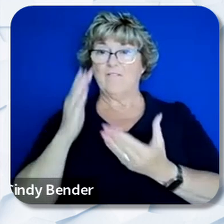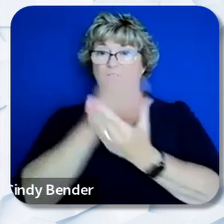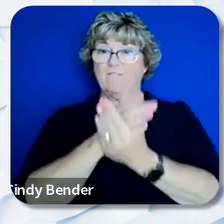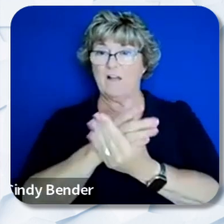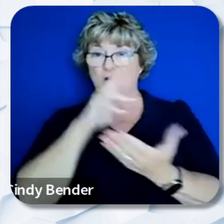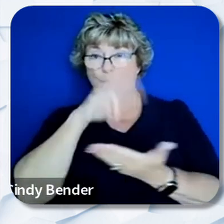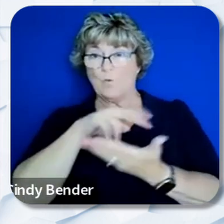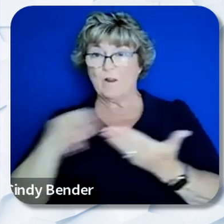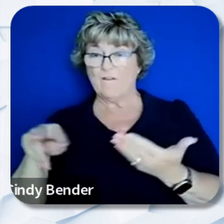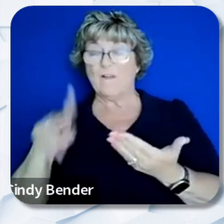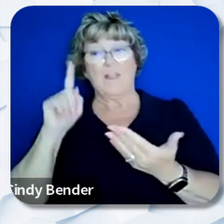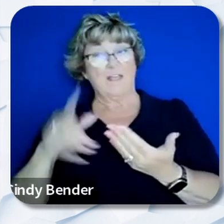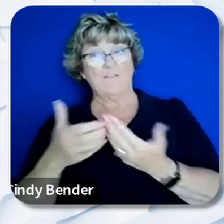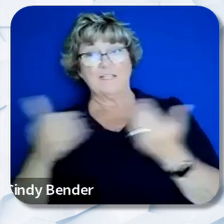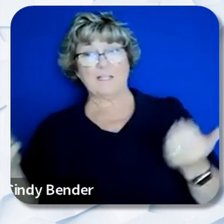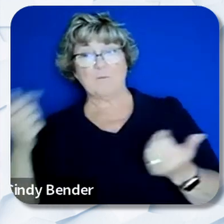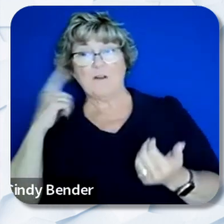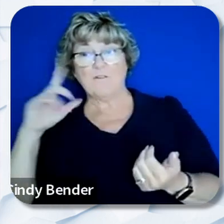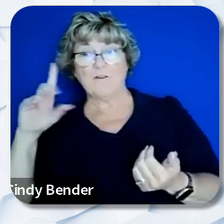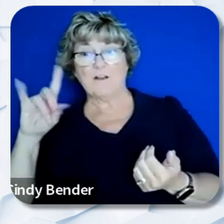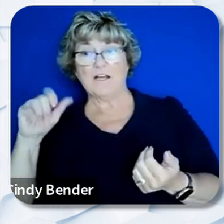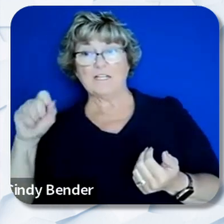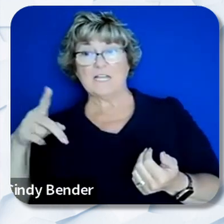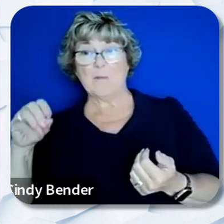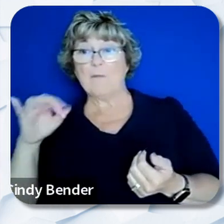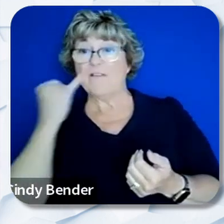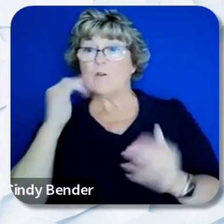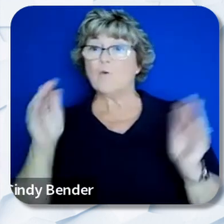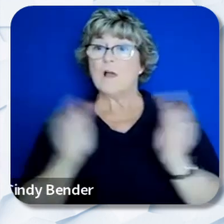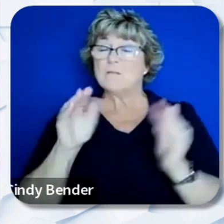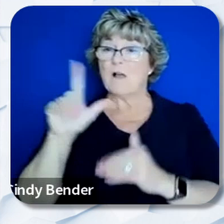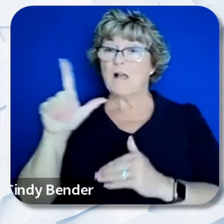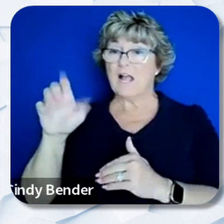student file review for dispro?" So if you are a small LEA, and now you find yourself